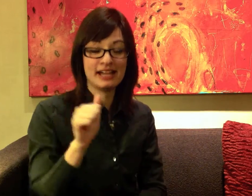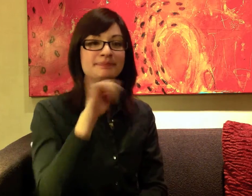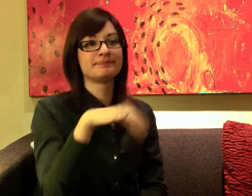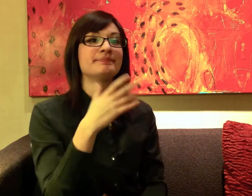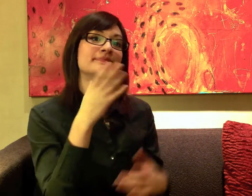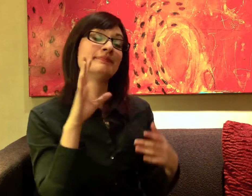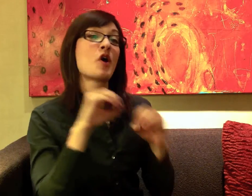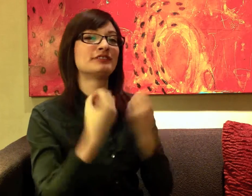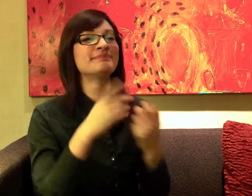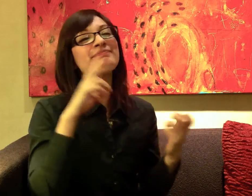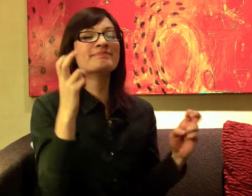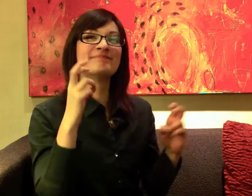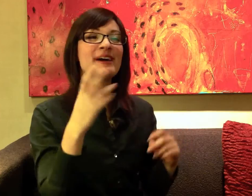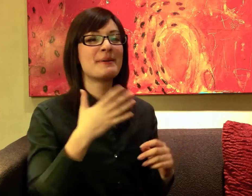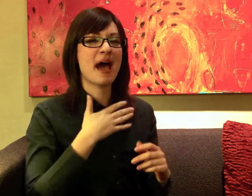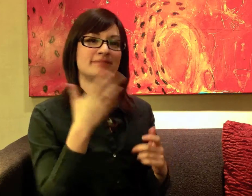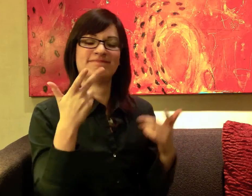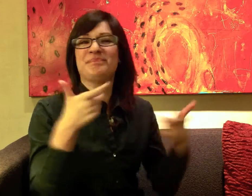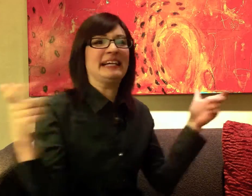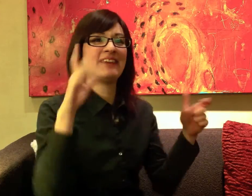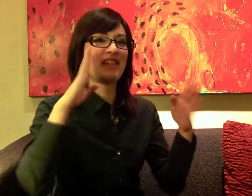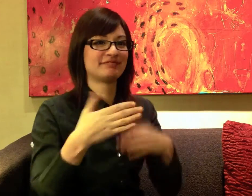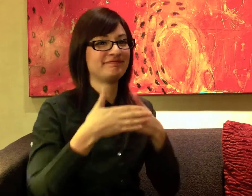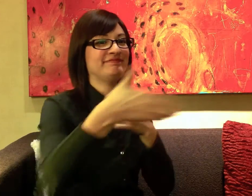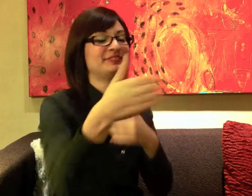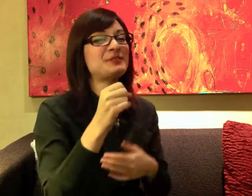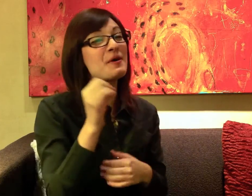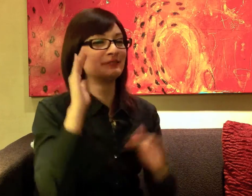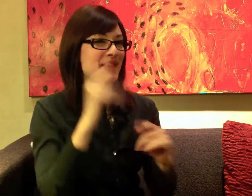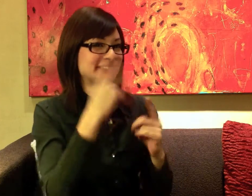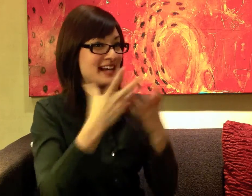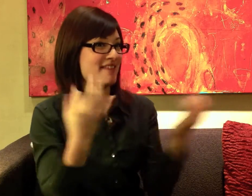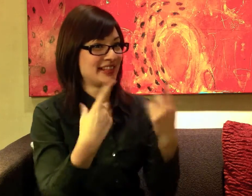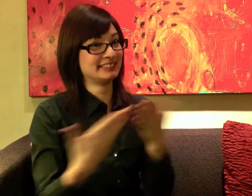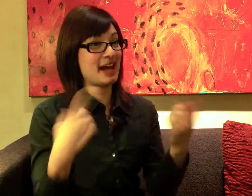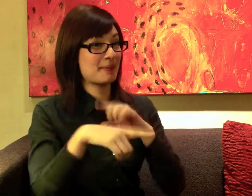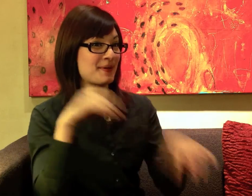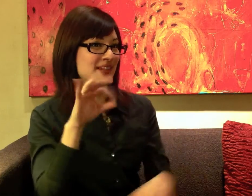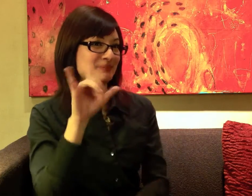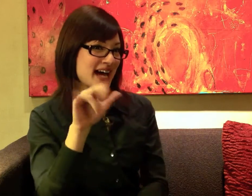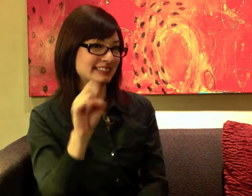That organization will be my biggest focus from now on. So, expect to see a lot of things coming out of DYUSA.